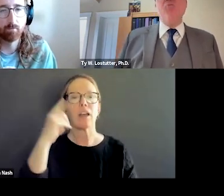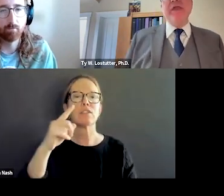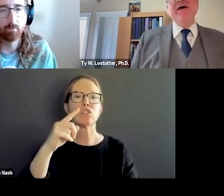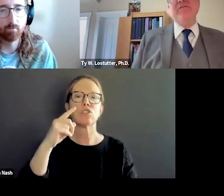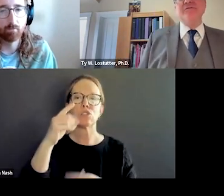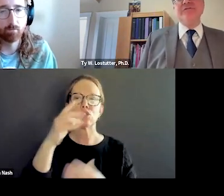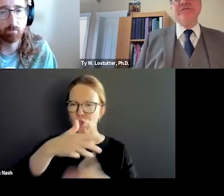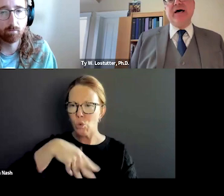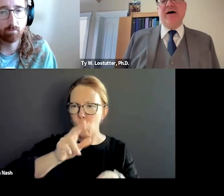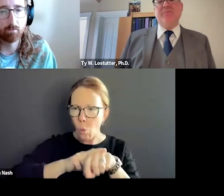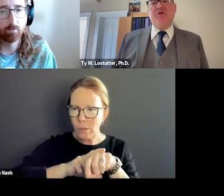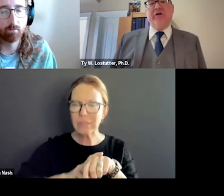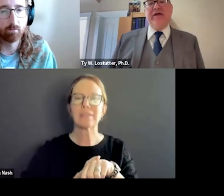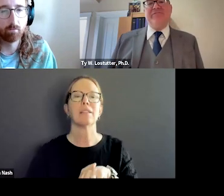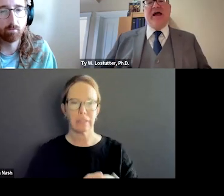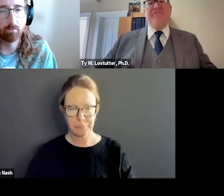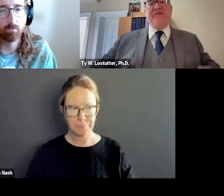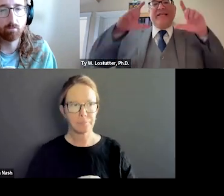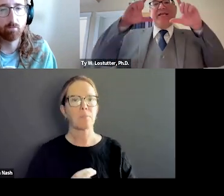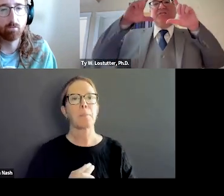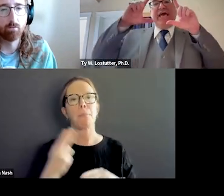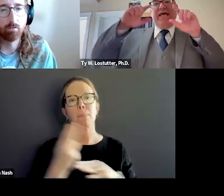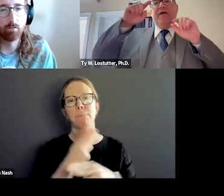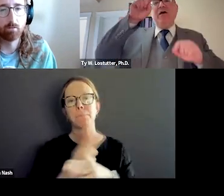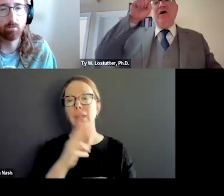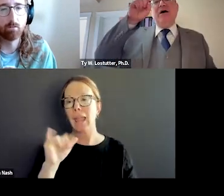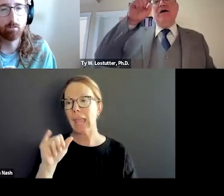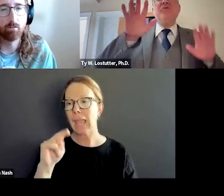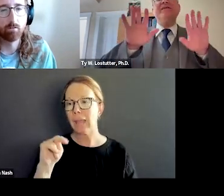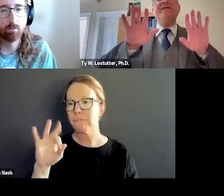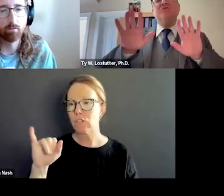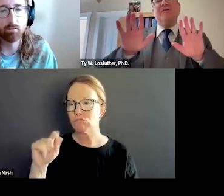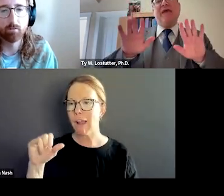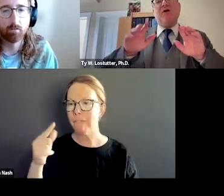And we have used, infographics that actually had so we did a survey